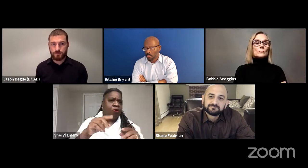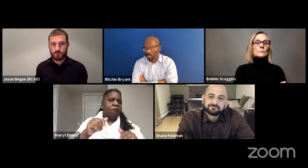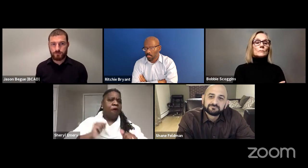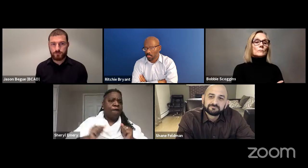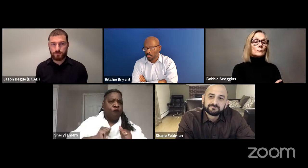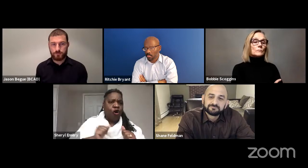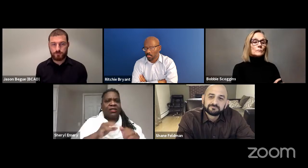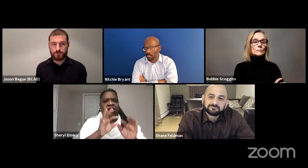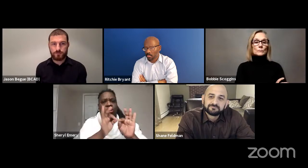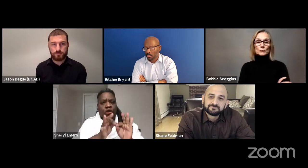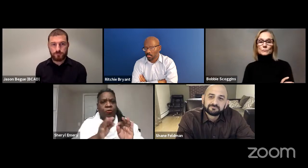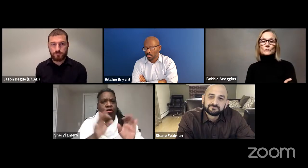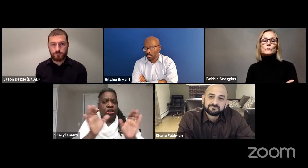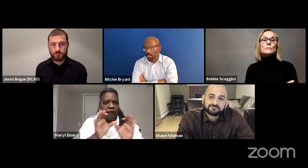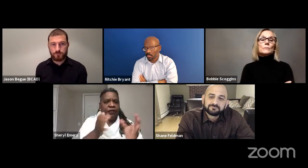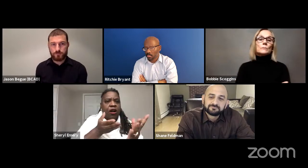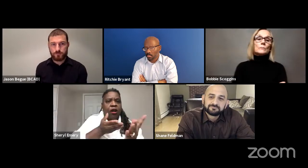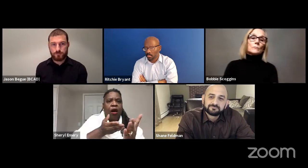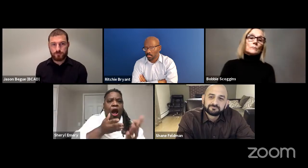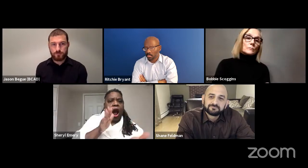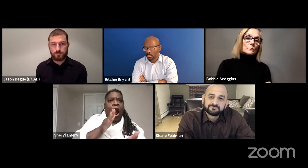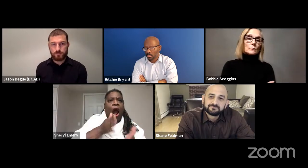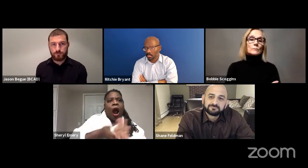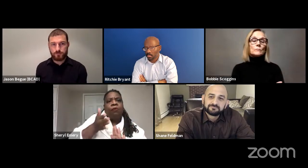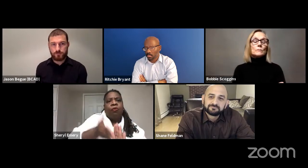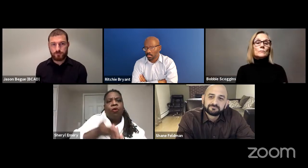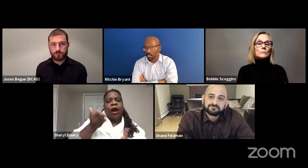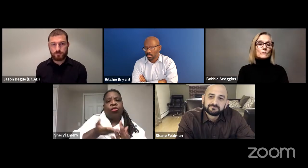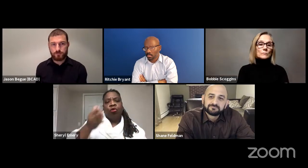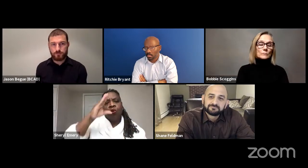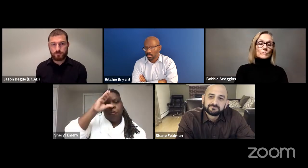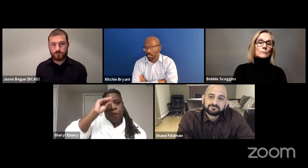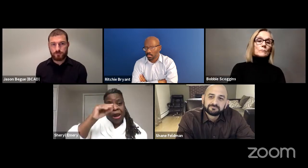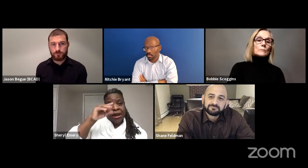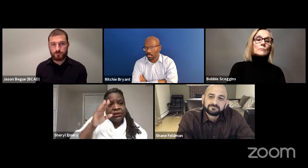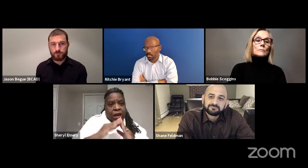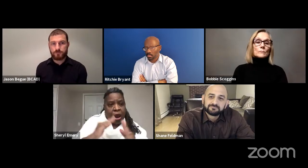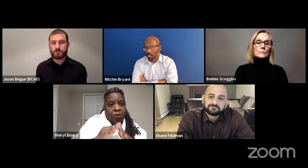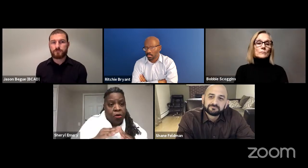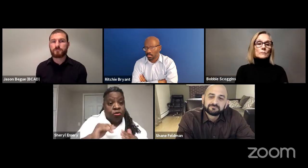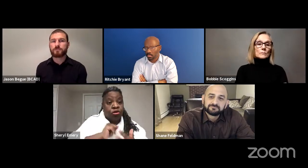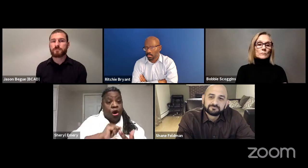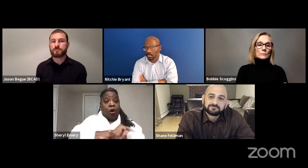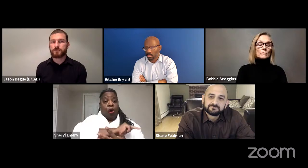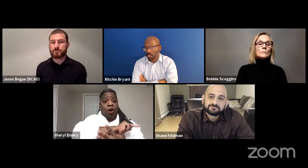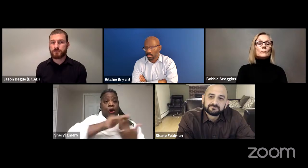the EIPA, and that's an education performance interpreter evaluation. It's operating through